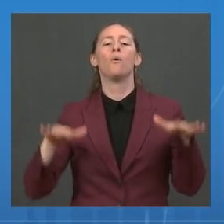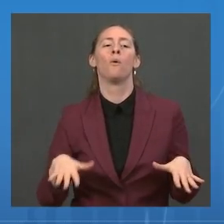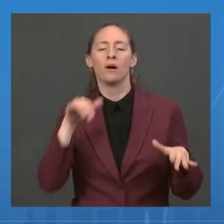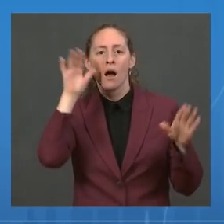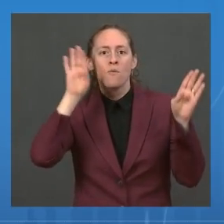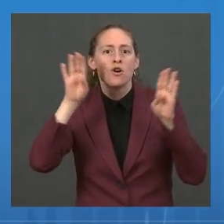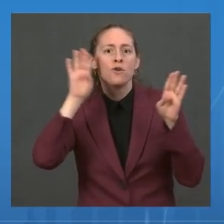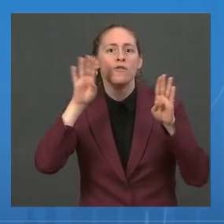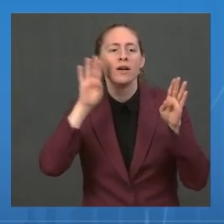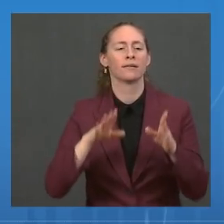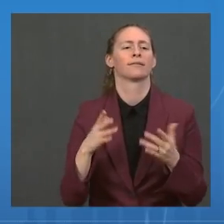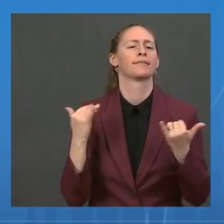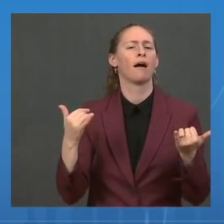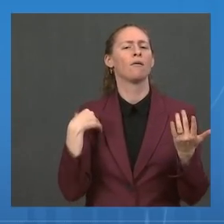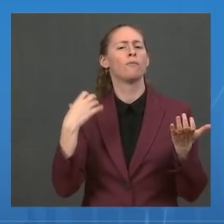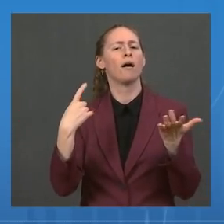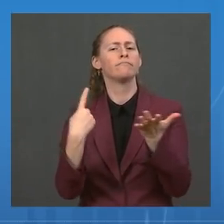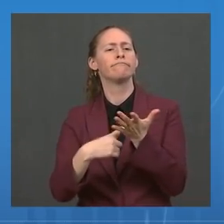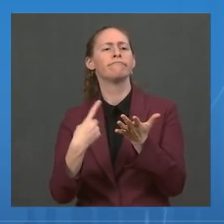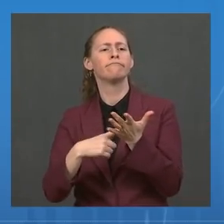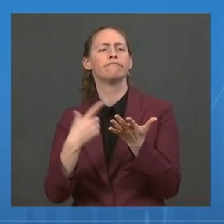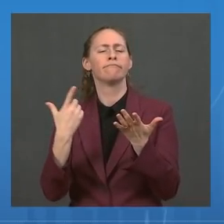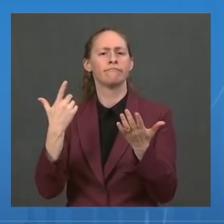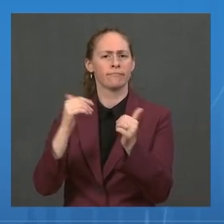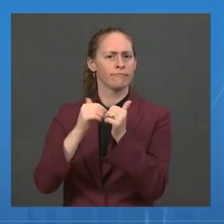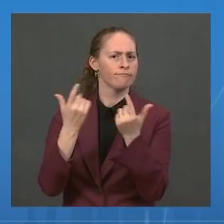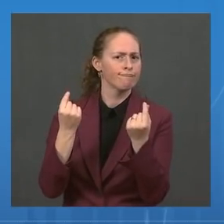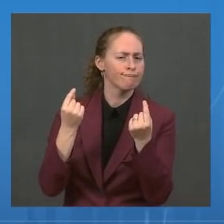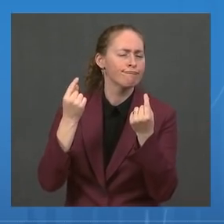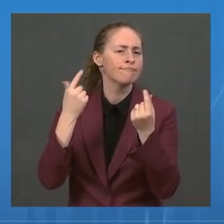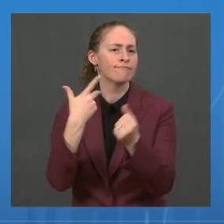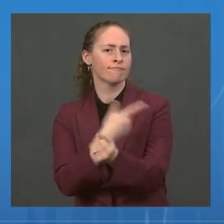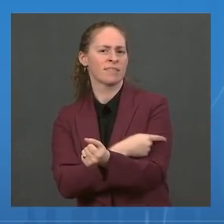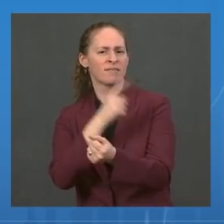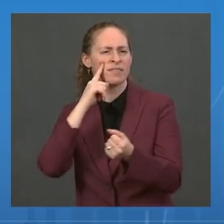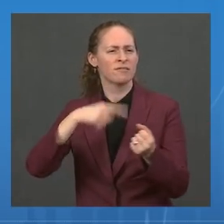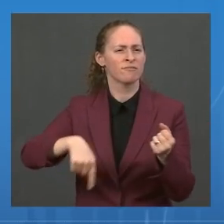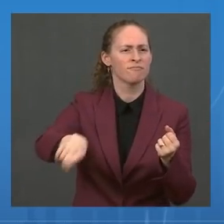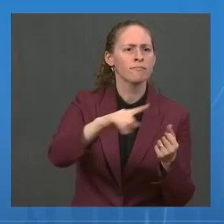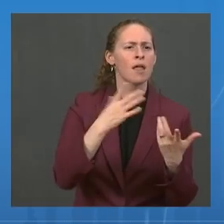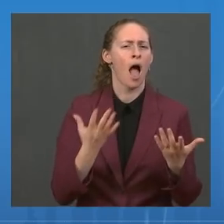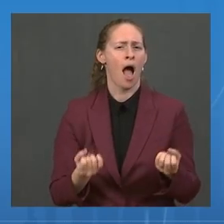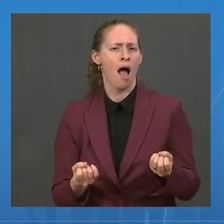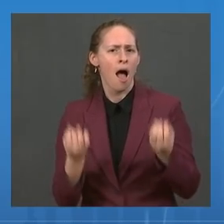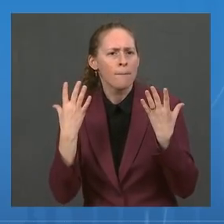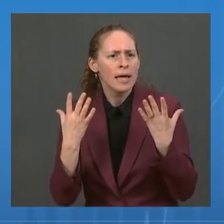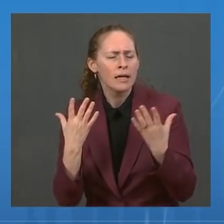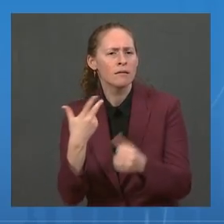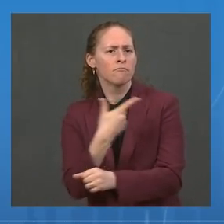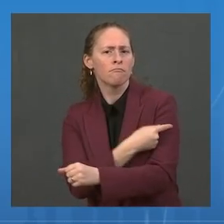when it comes to vaccinating our children, from the dosage selection to the clinical trials to the rigorous review process.